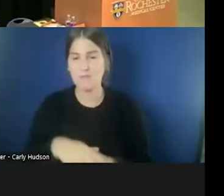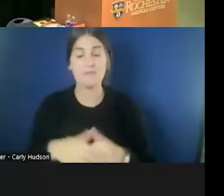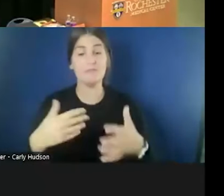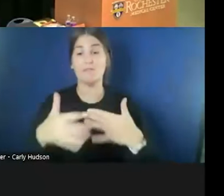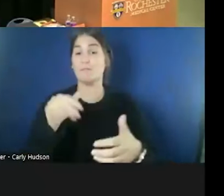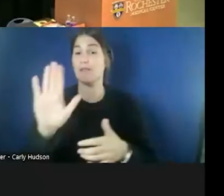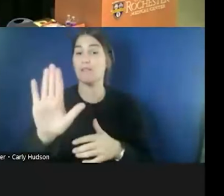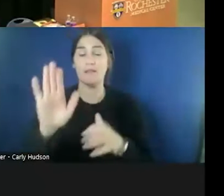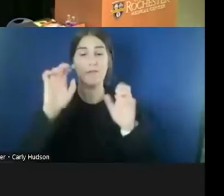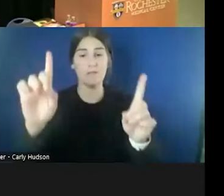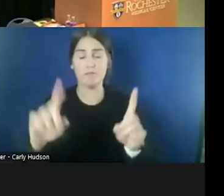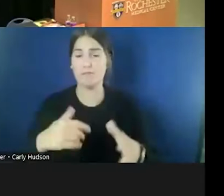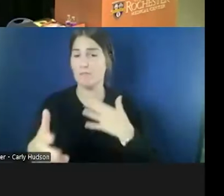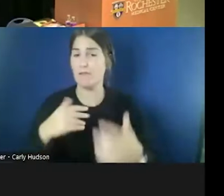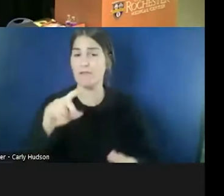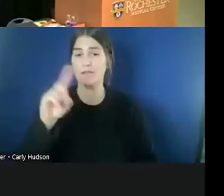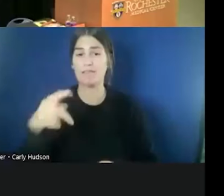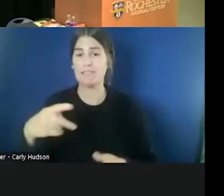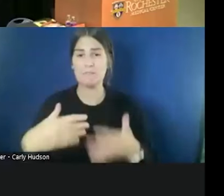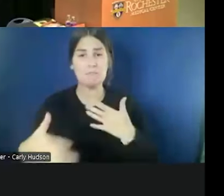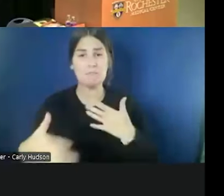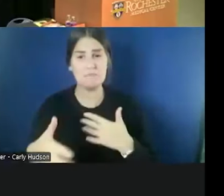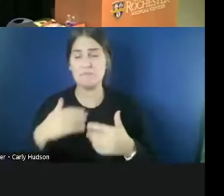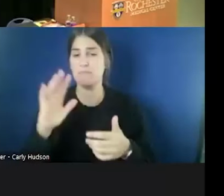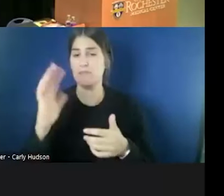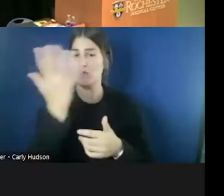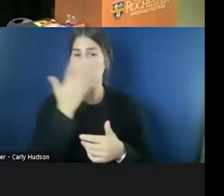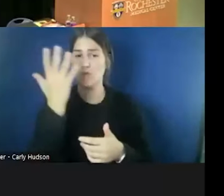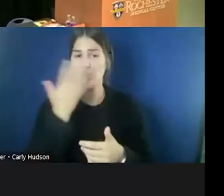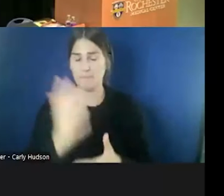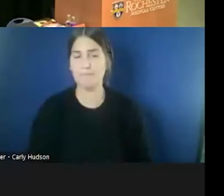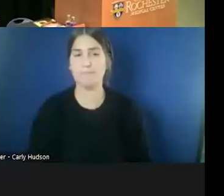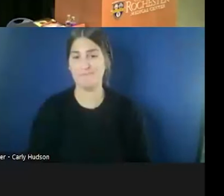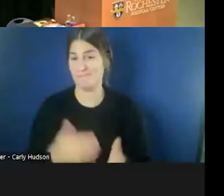regardless of their zip code regardless of what they look like regardless of what language they